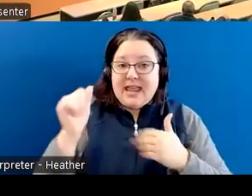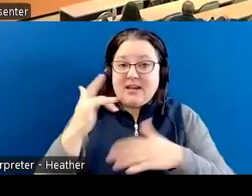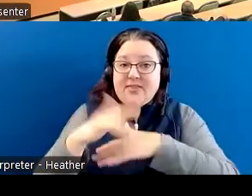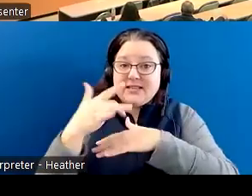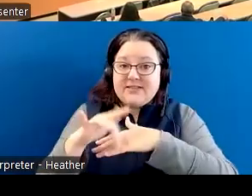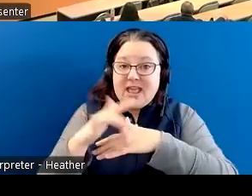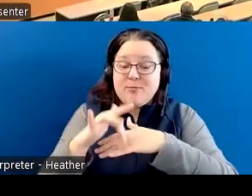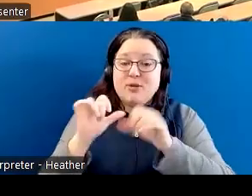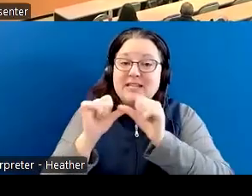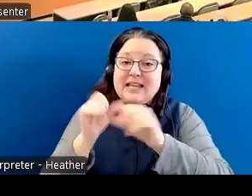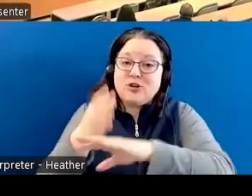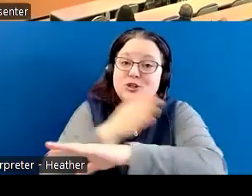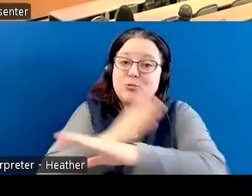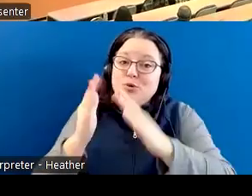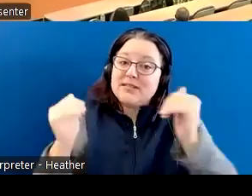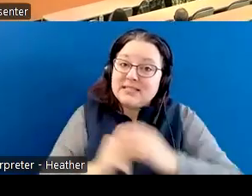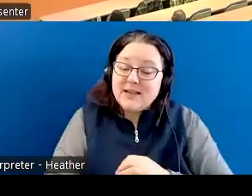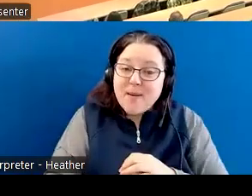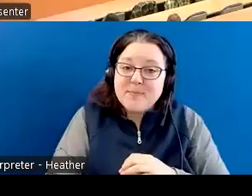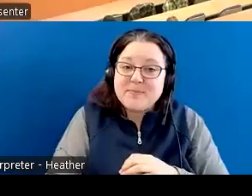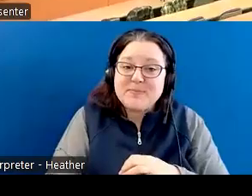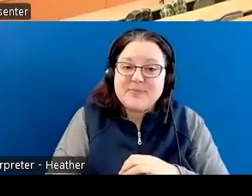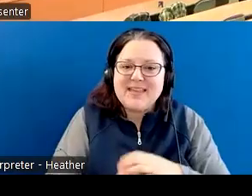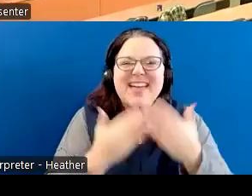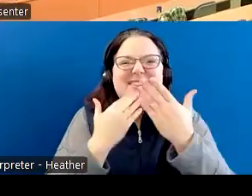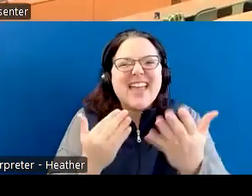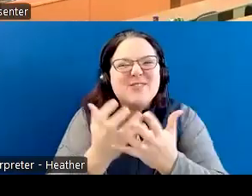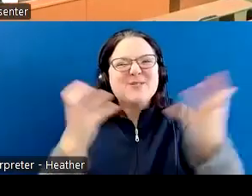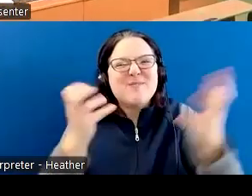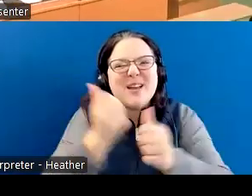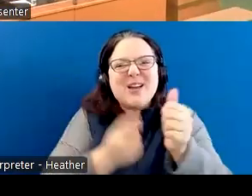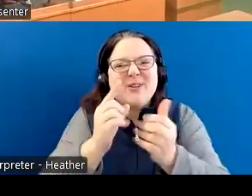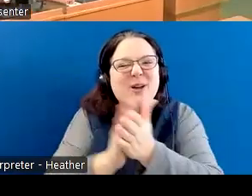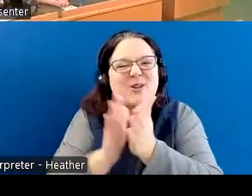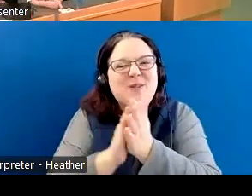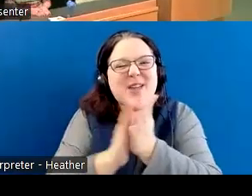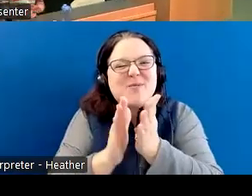can continue to improve our system around that. Yes. Thank you so much everyone. Great work.